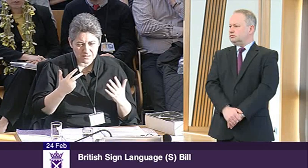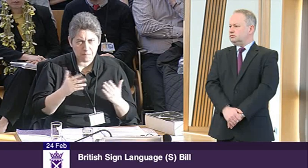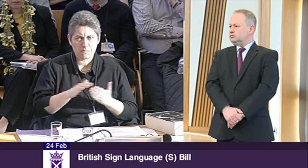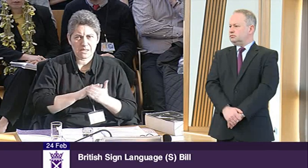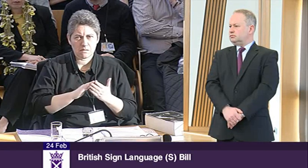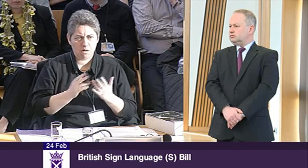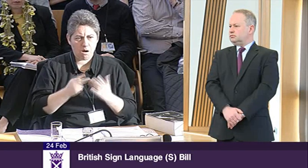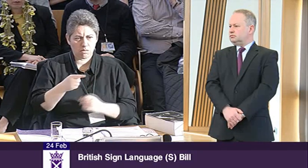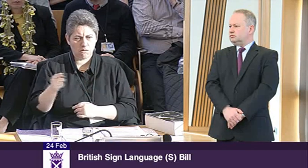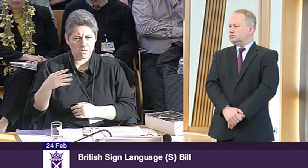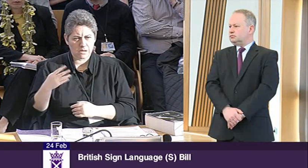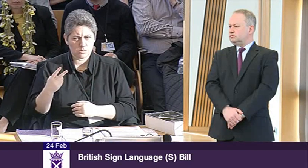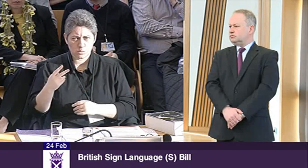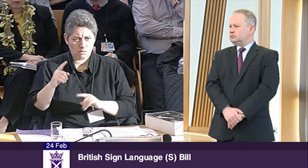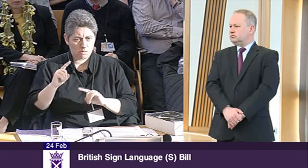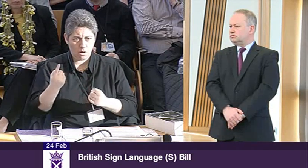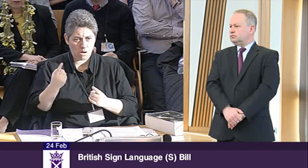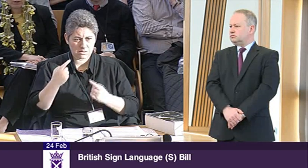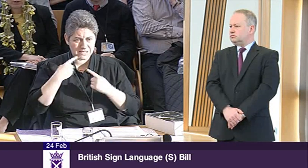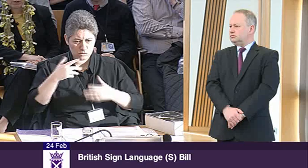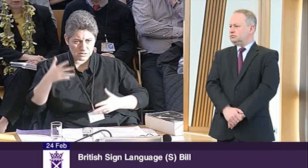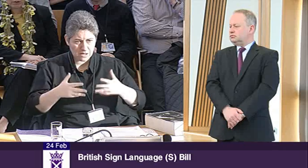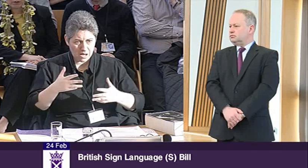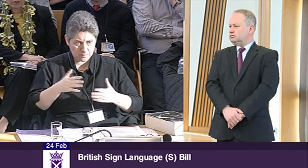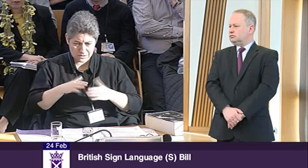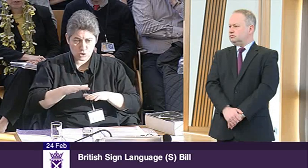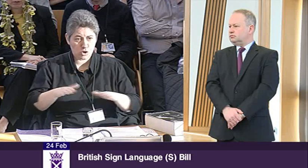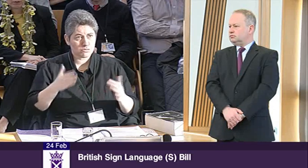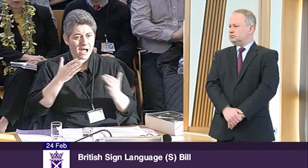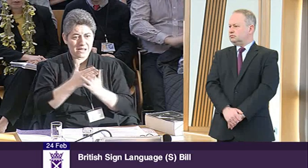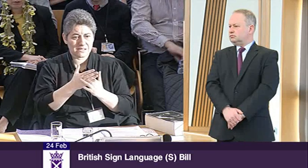to the contrary—it said that only 8 per cent of teachers of the deaf can sign. That